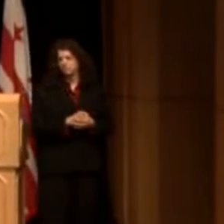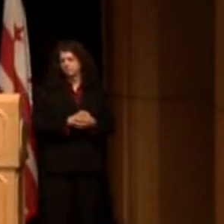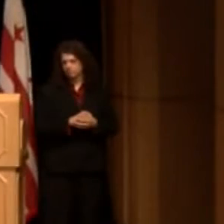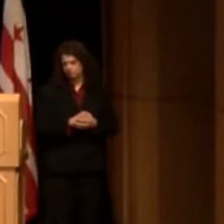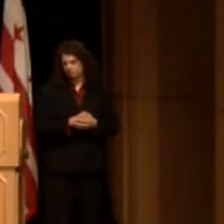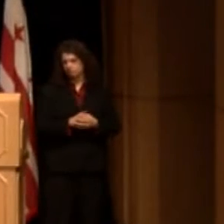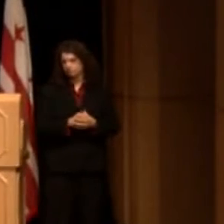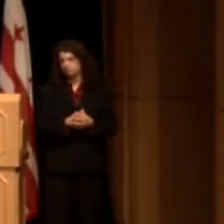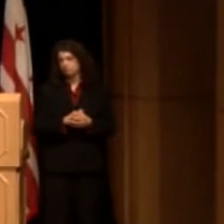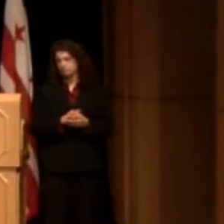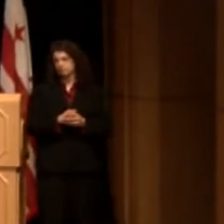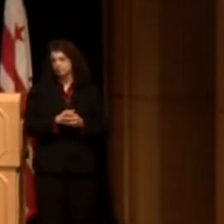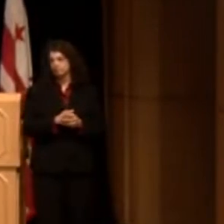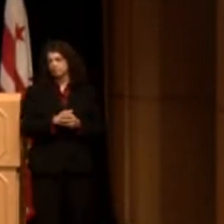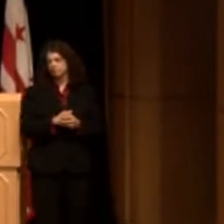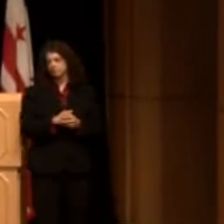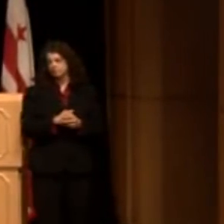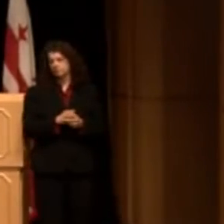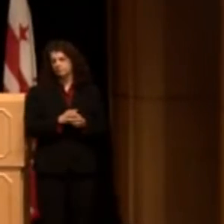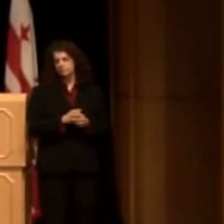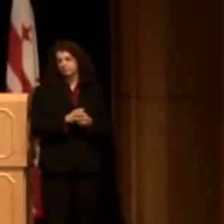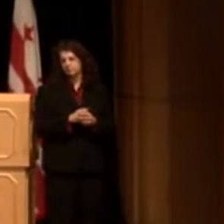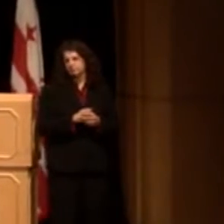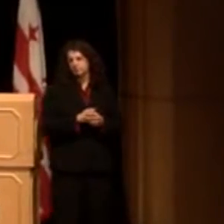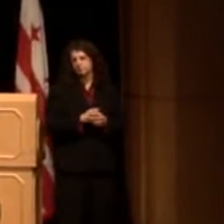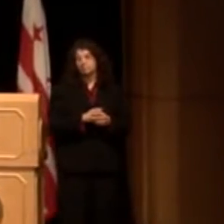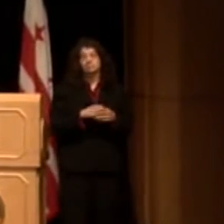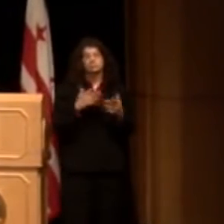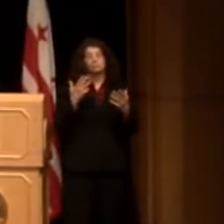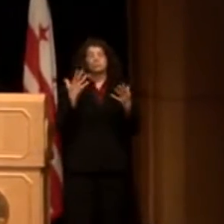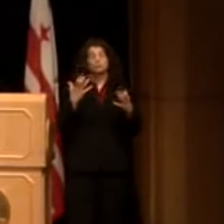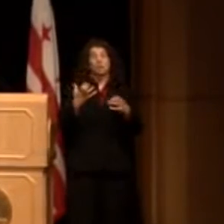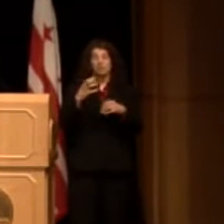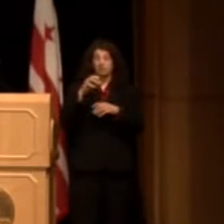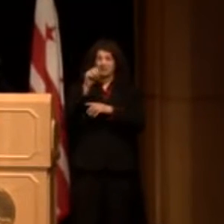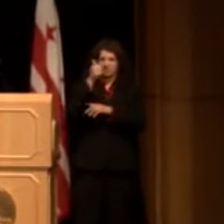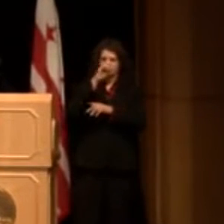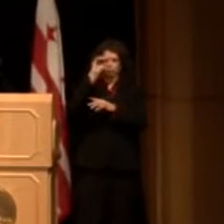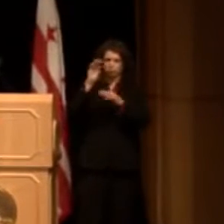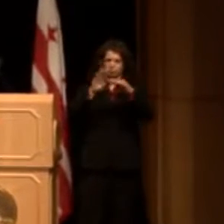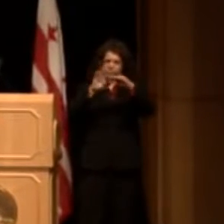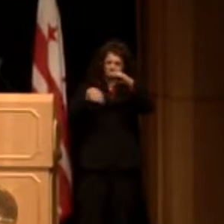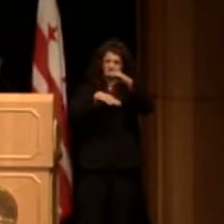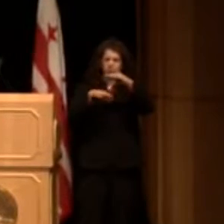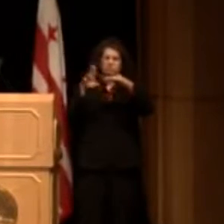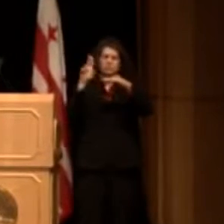GETTING UNEMPLOYMENT BELOW 10% IN EACH AND EVERY WARD IN THE